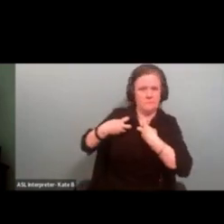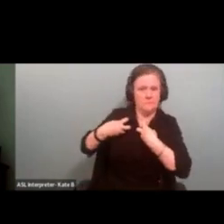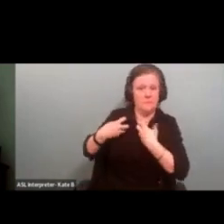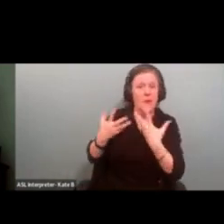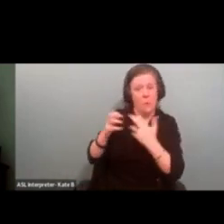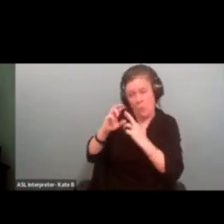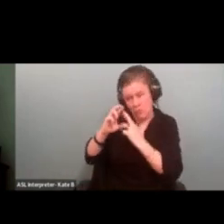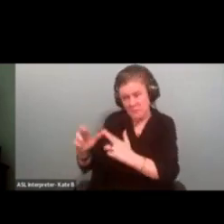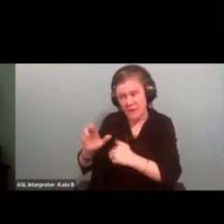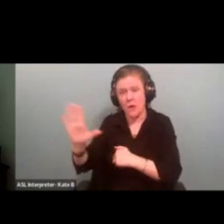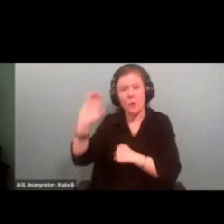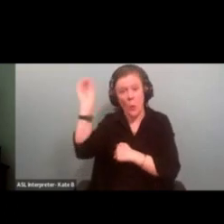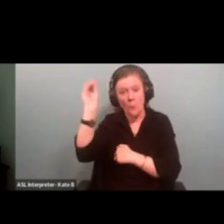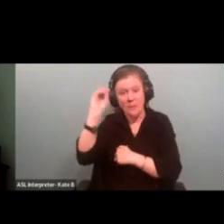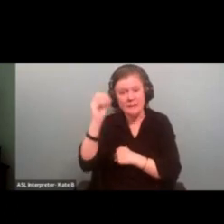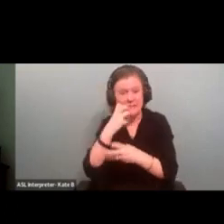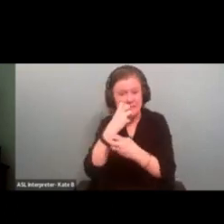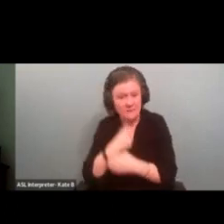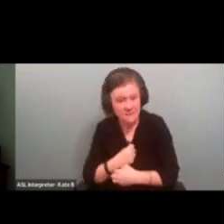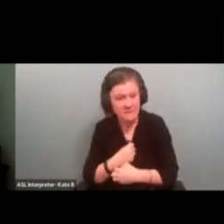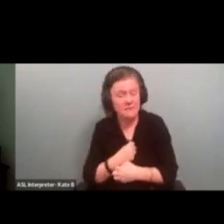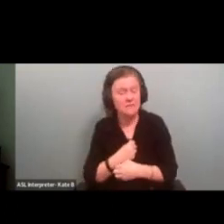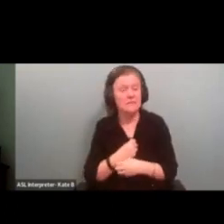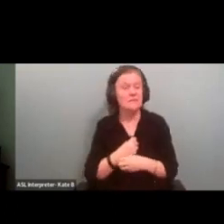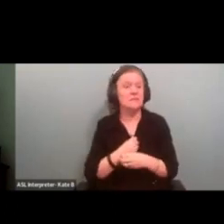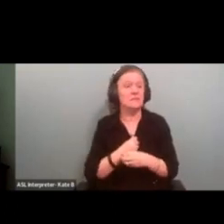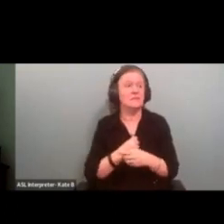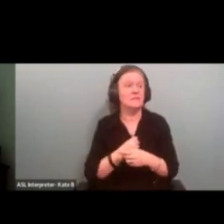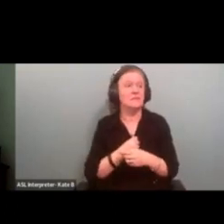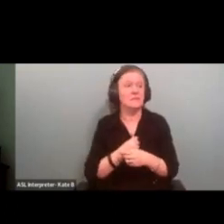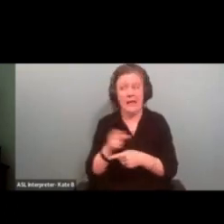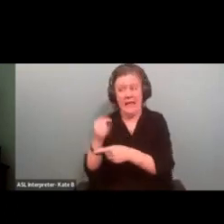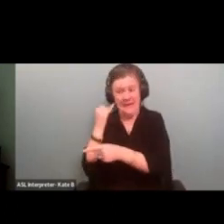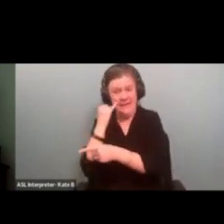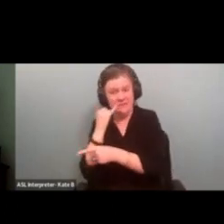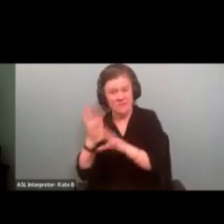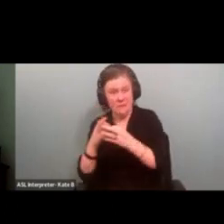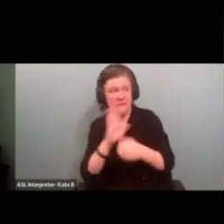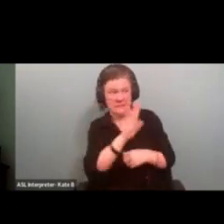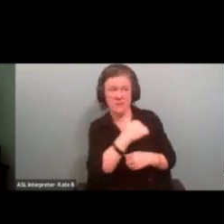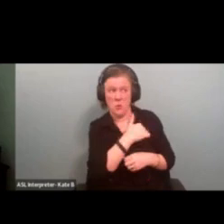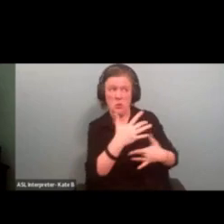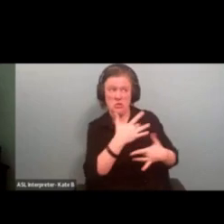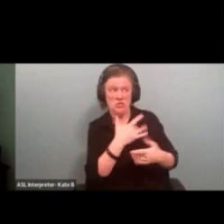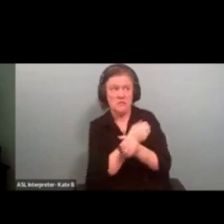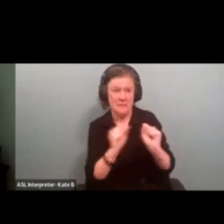opinions are valued, and that any safety concerns are going to be addressed more than you know